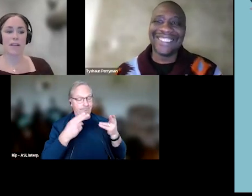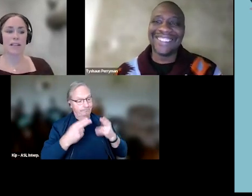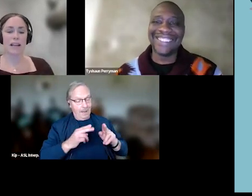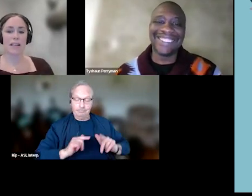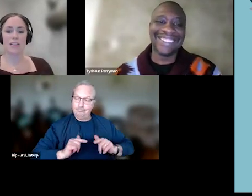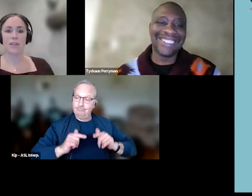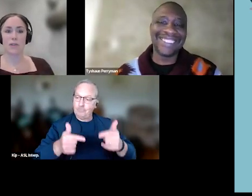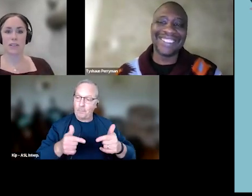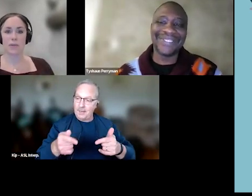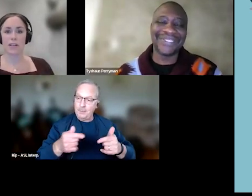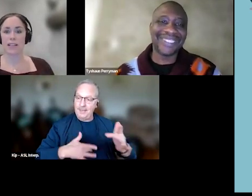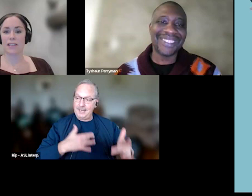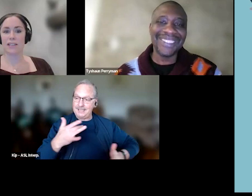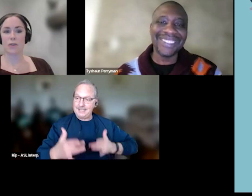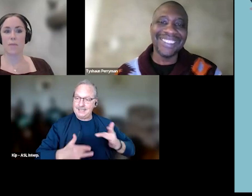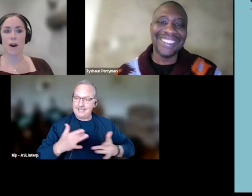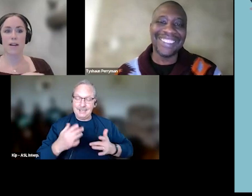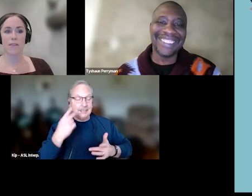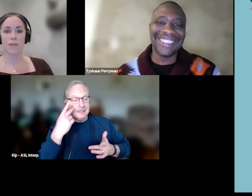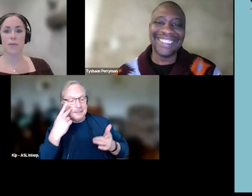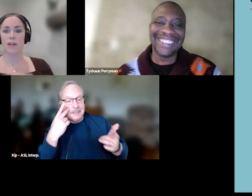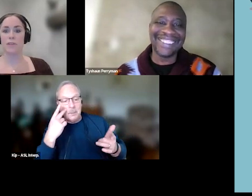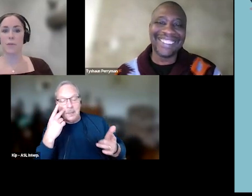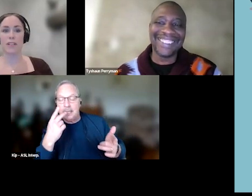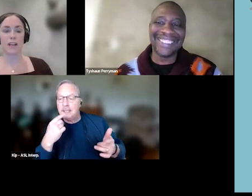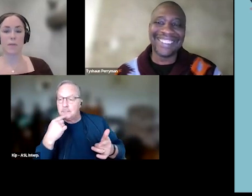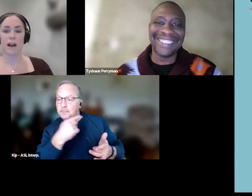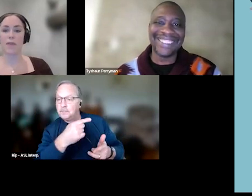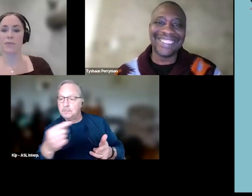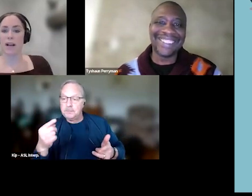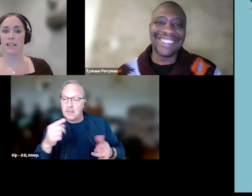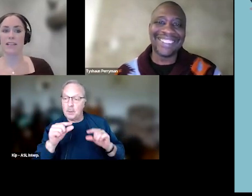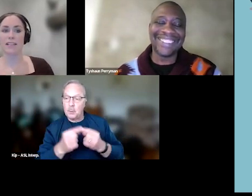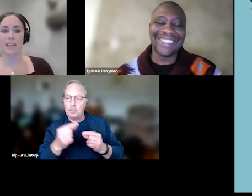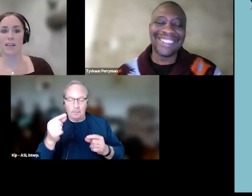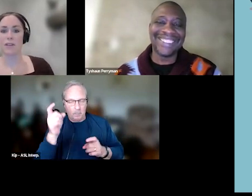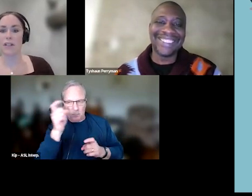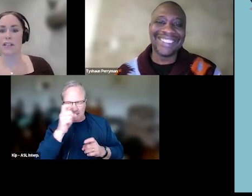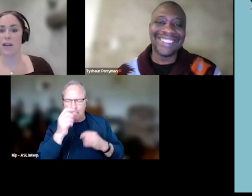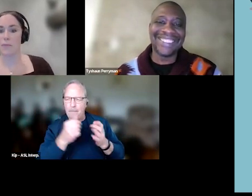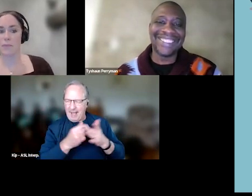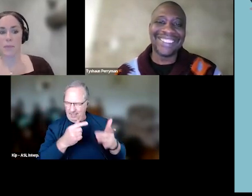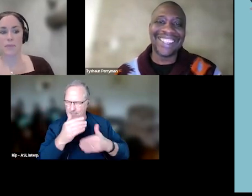and excited to see what he has to impart on the group in terms of wisdom around this process. Thank you so much, Ty.